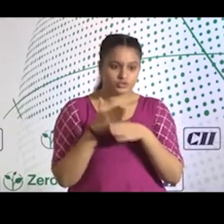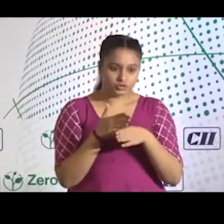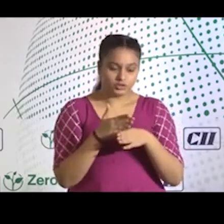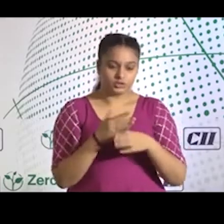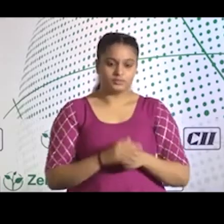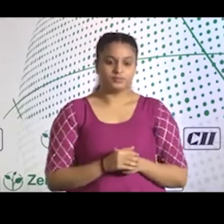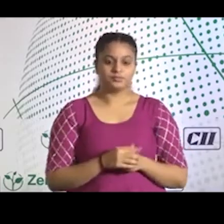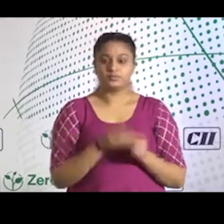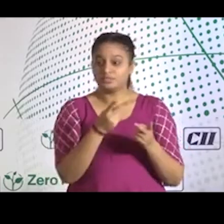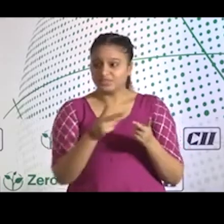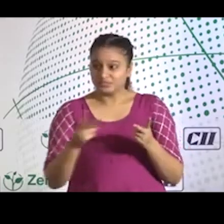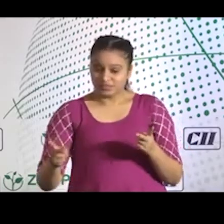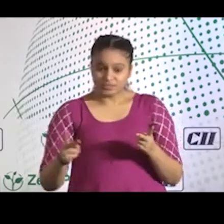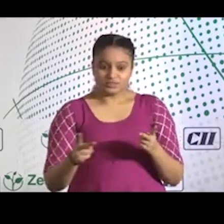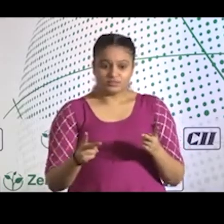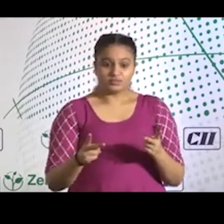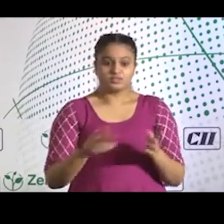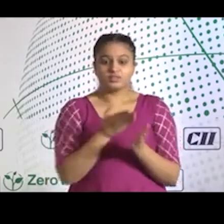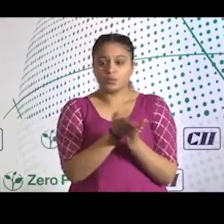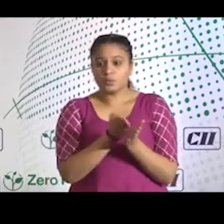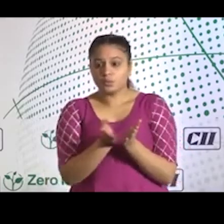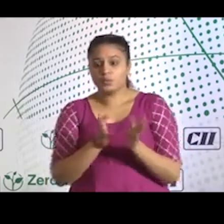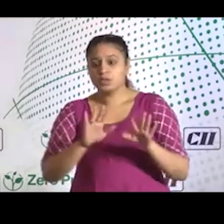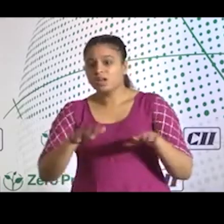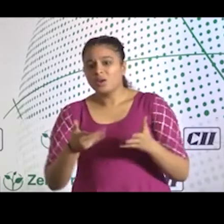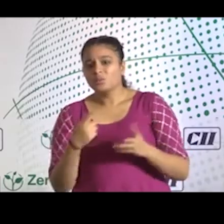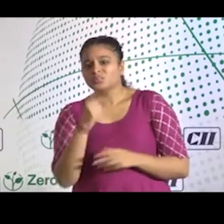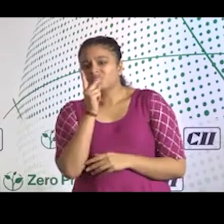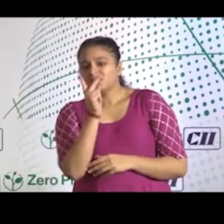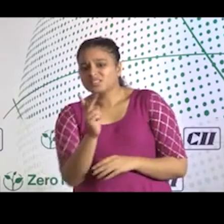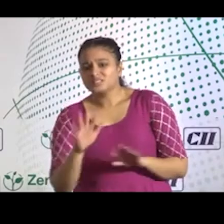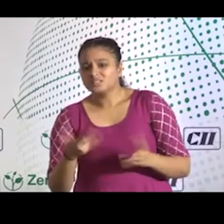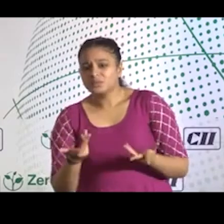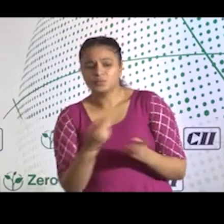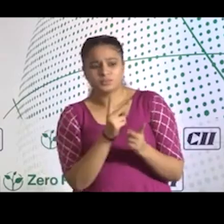as to how we look at it on the business side.